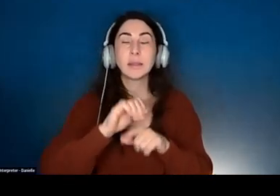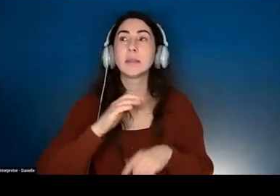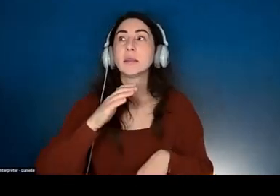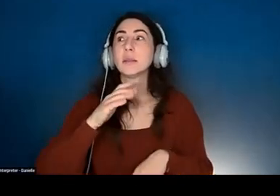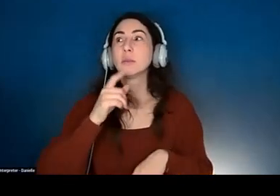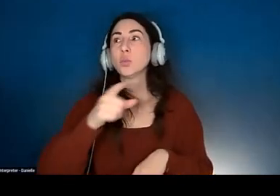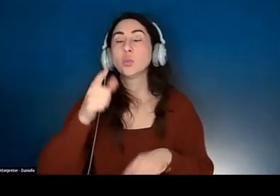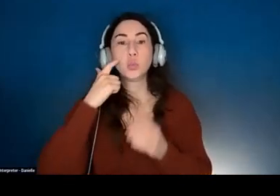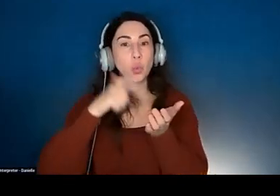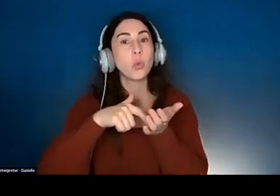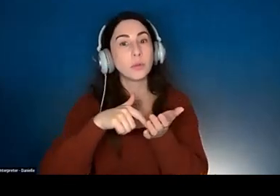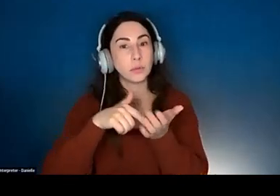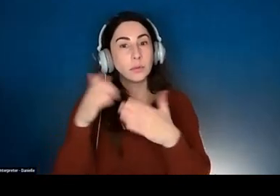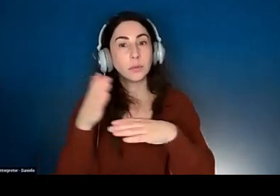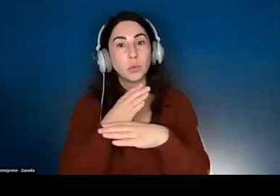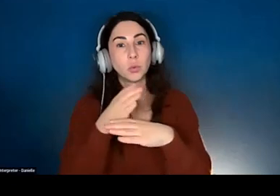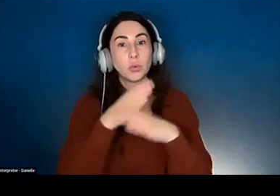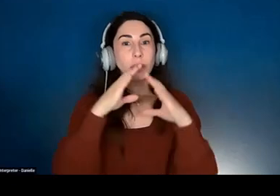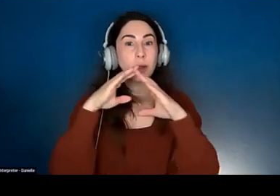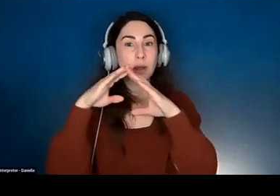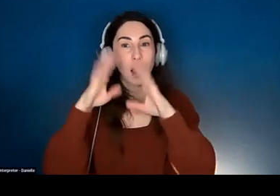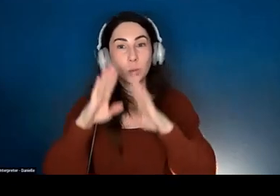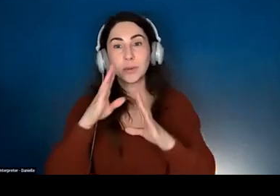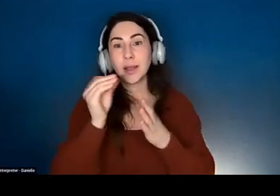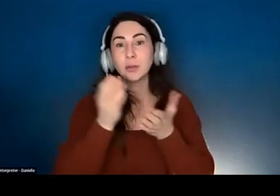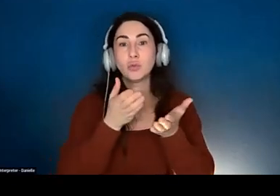you found between the housing and services systems?